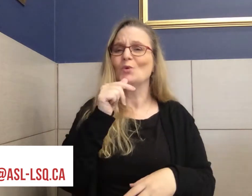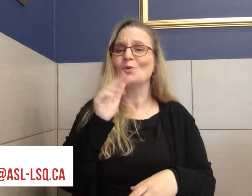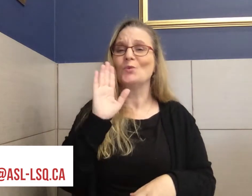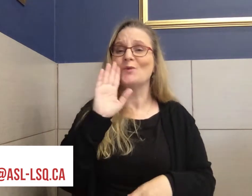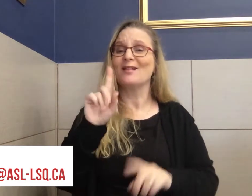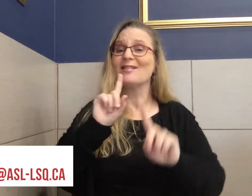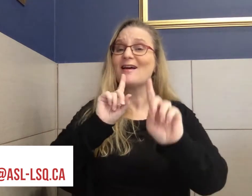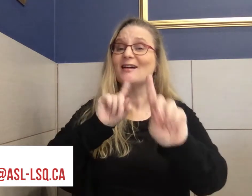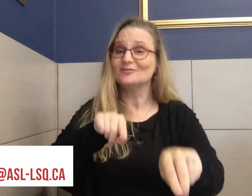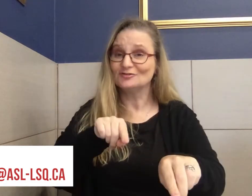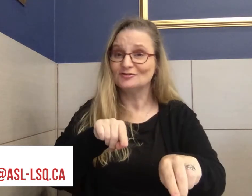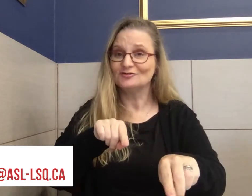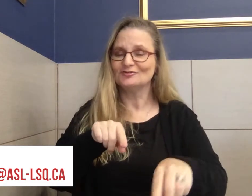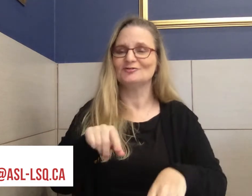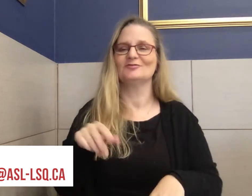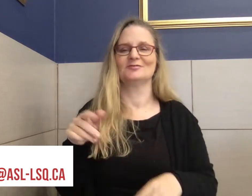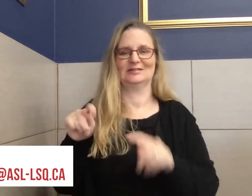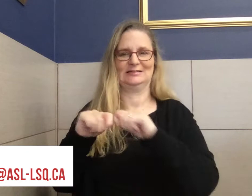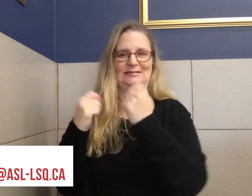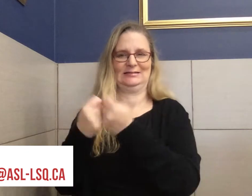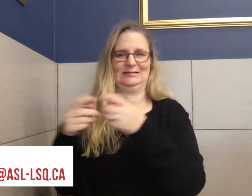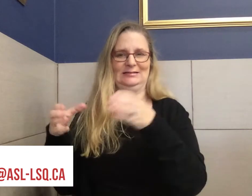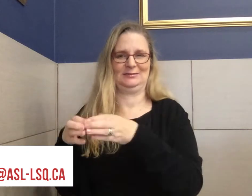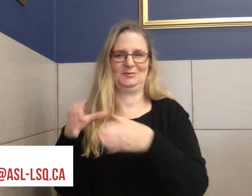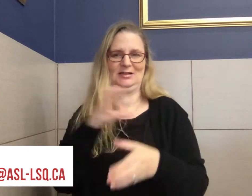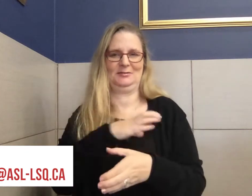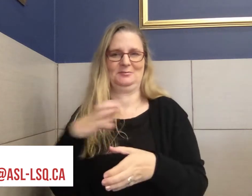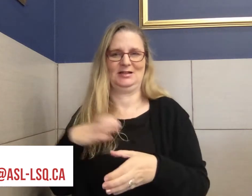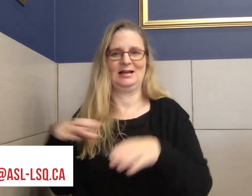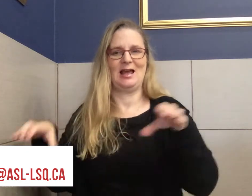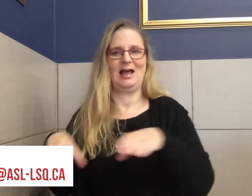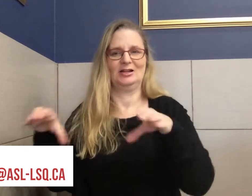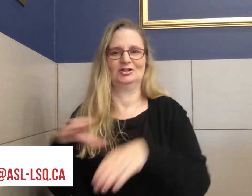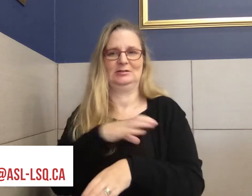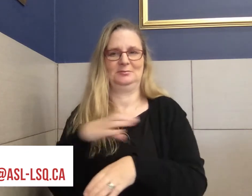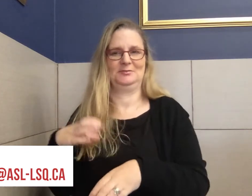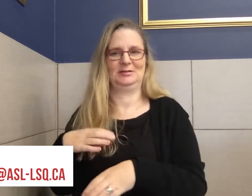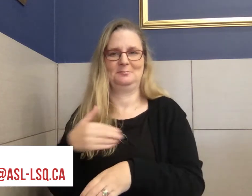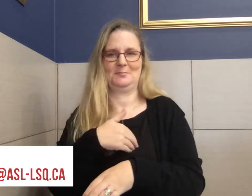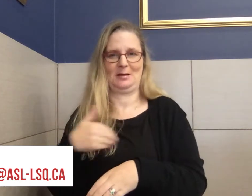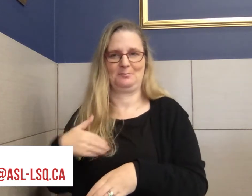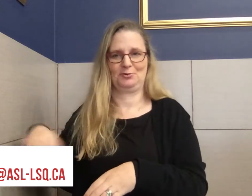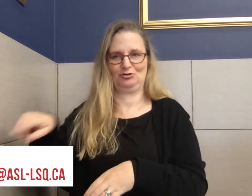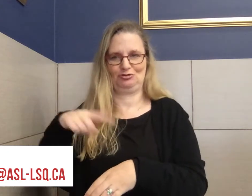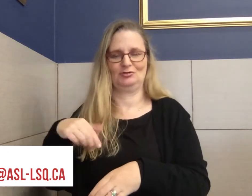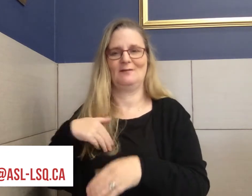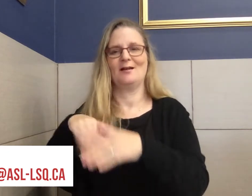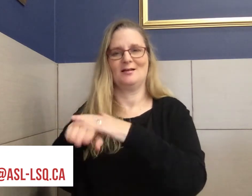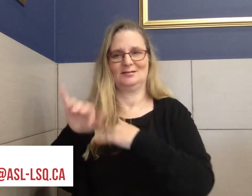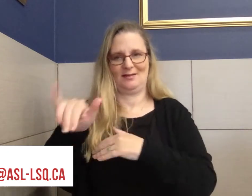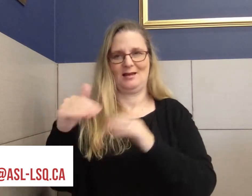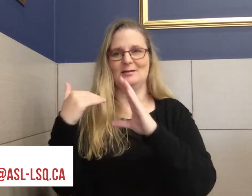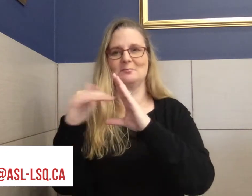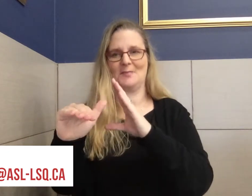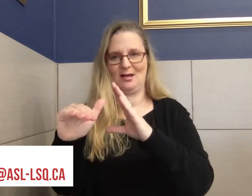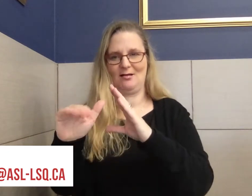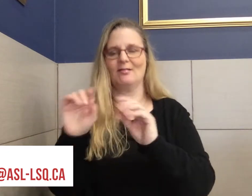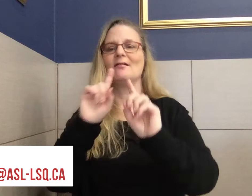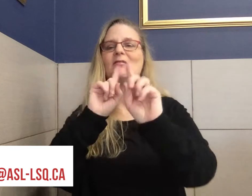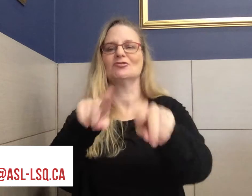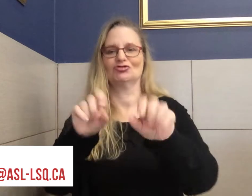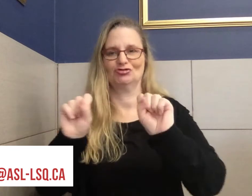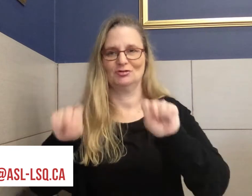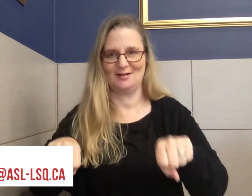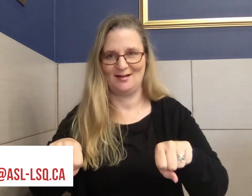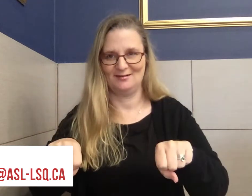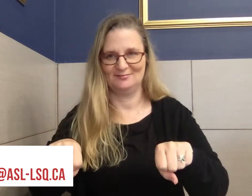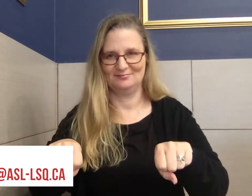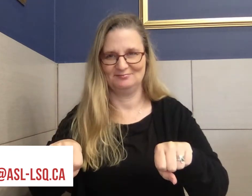The ASL & LSQ Recognition Action Team will reply to your email.